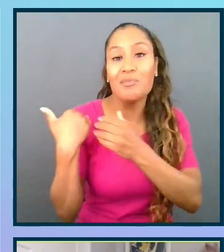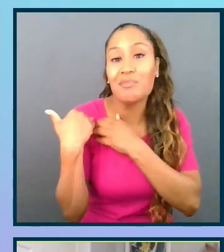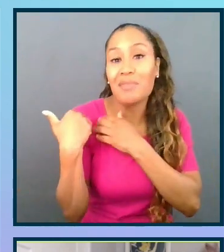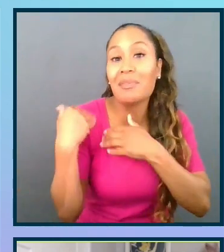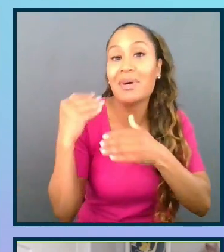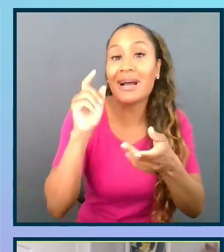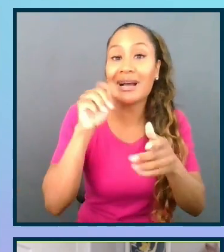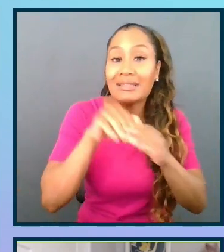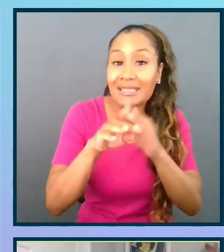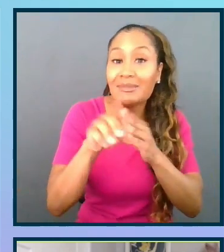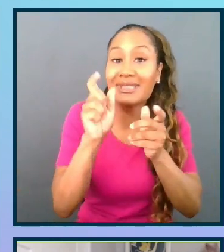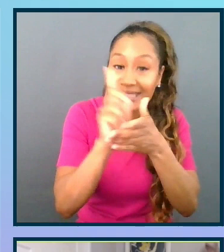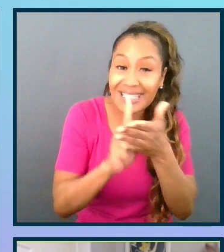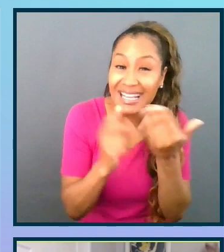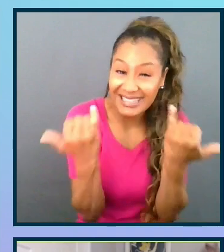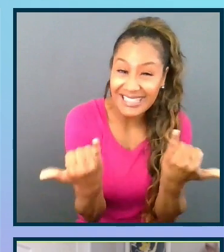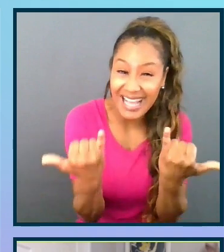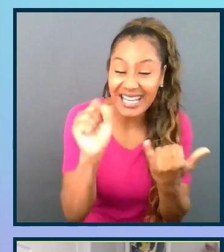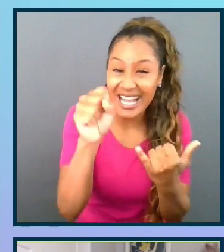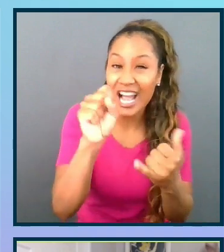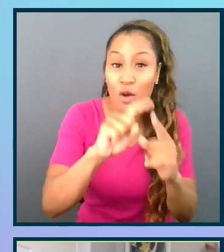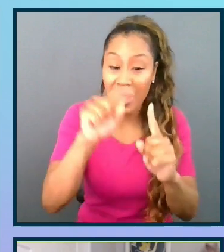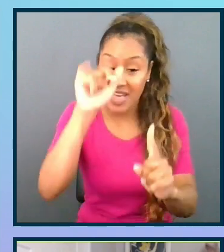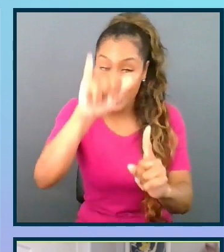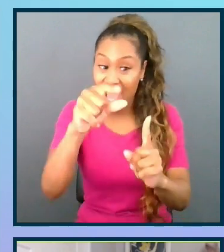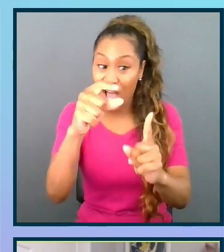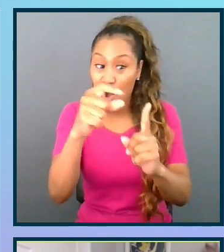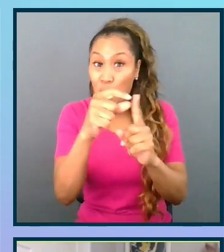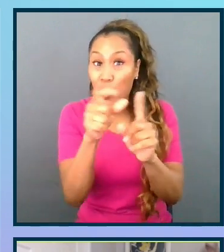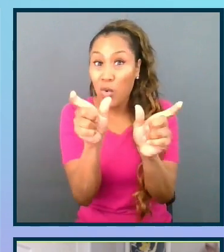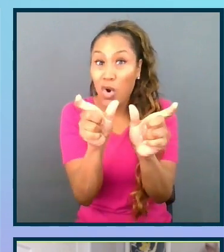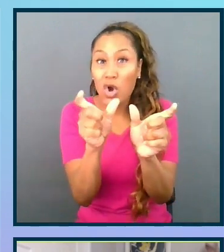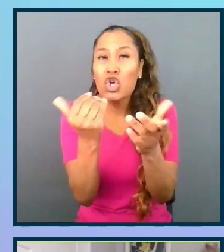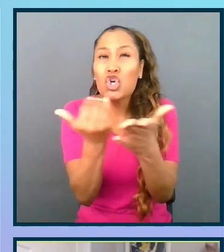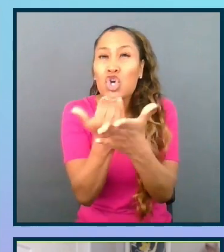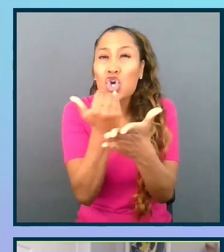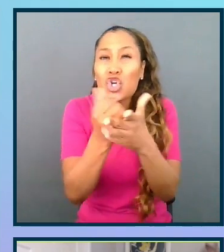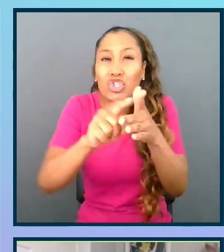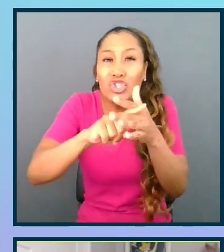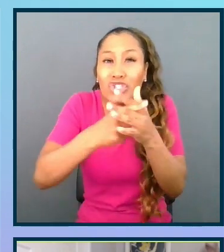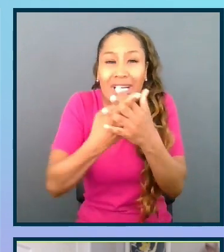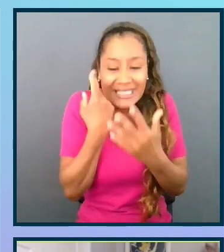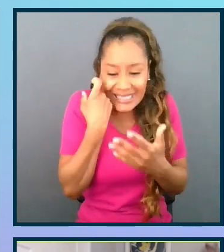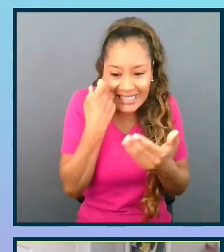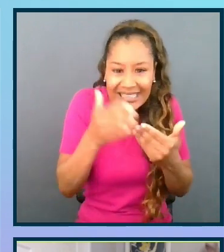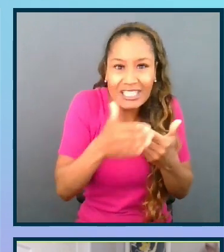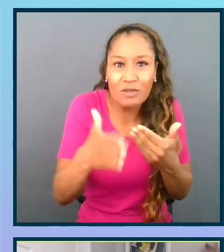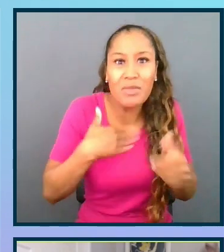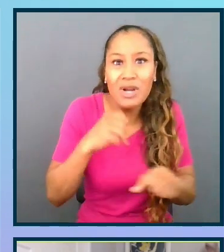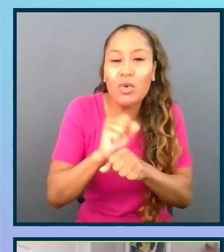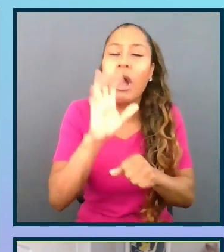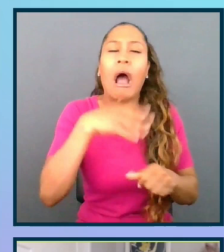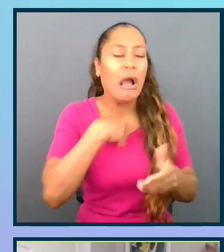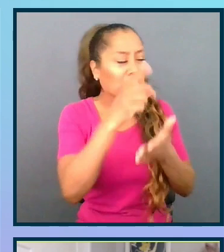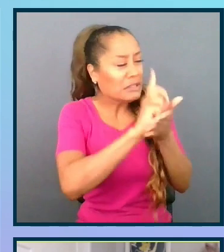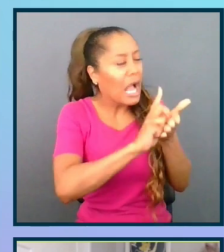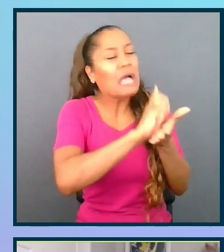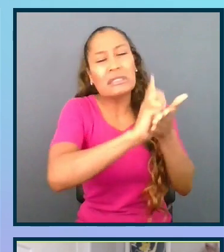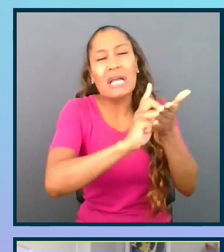now, this is a relatively new development in my career. I've been in design jobs for 10 years.